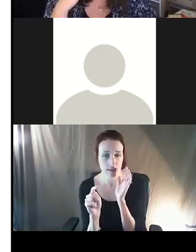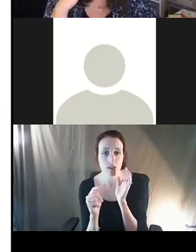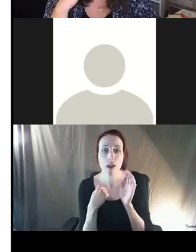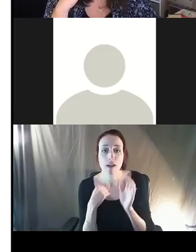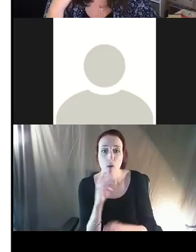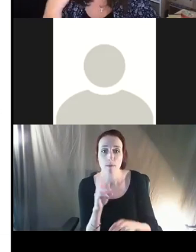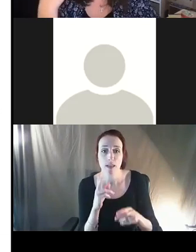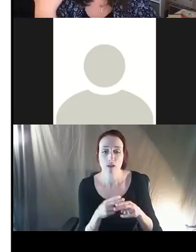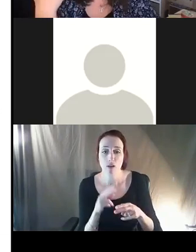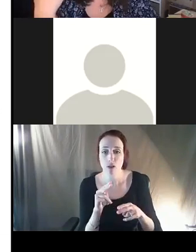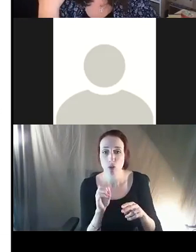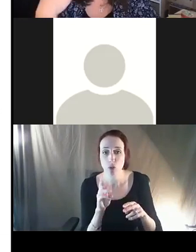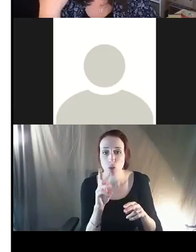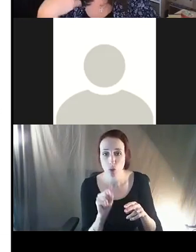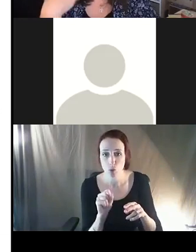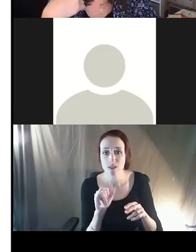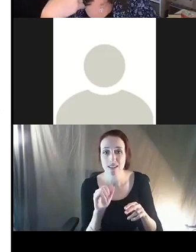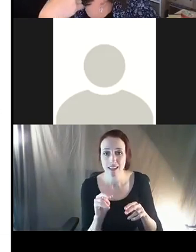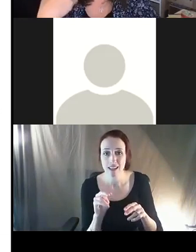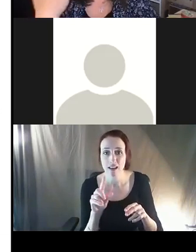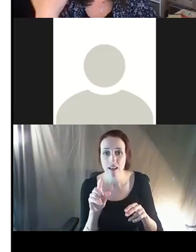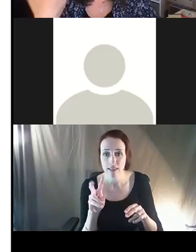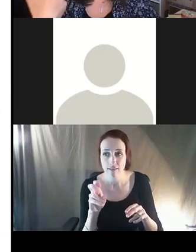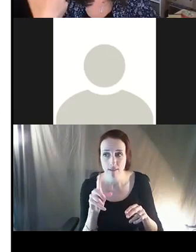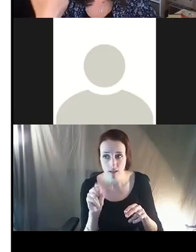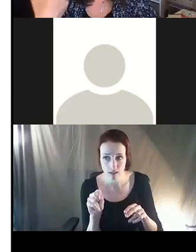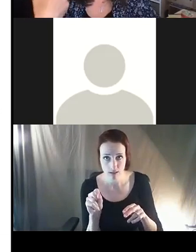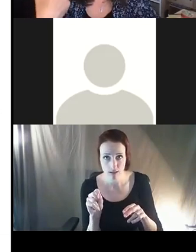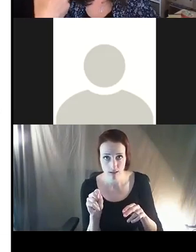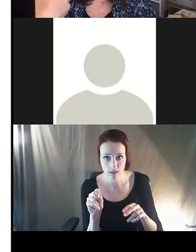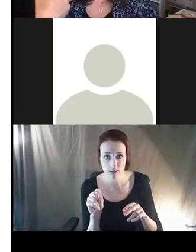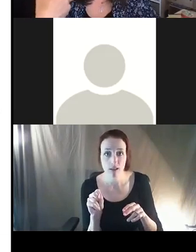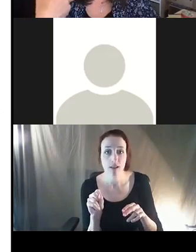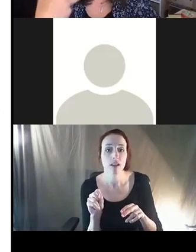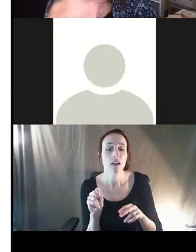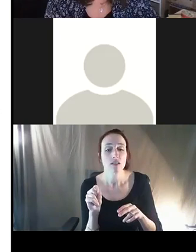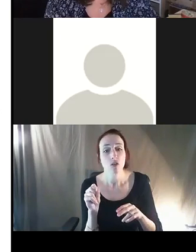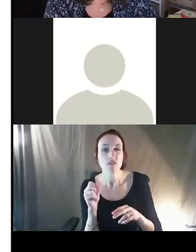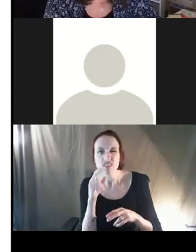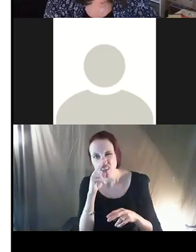levels," and it's a fun place to start if you don't have something you are currently working on.